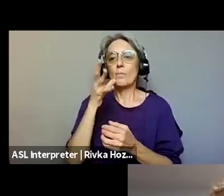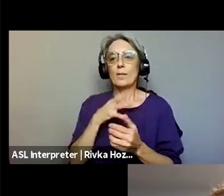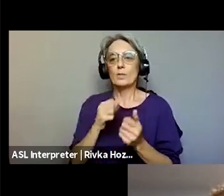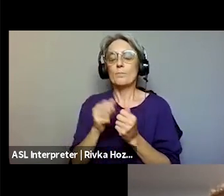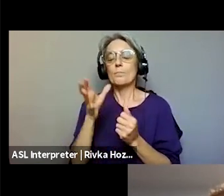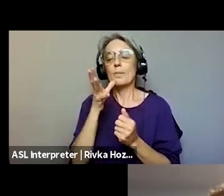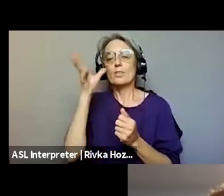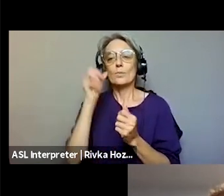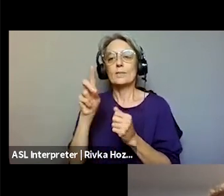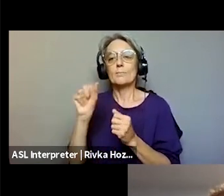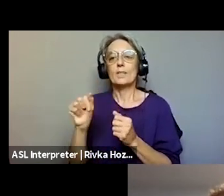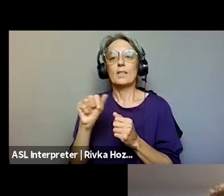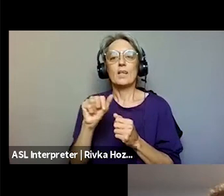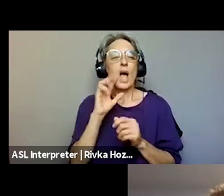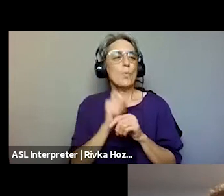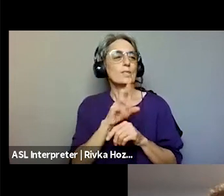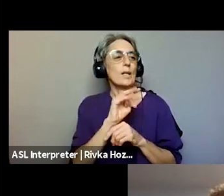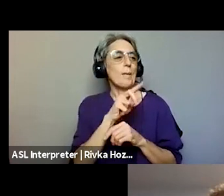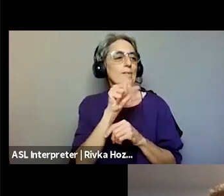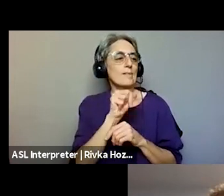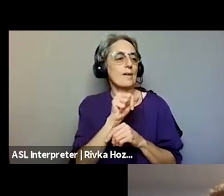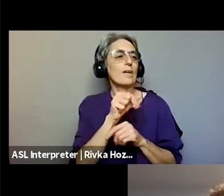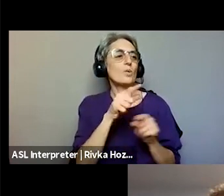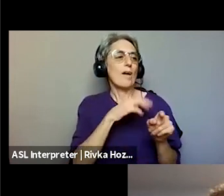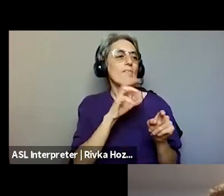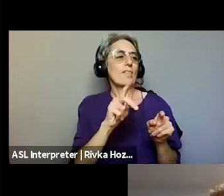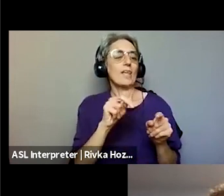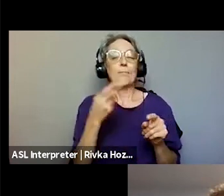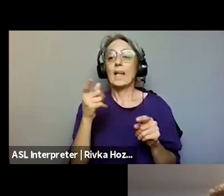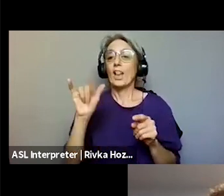You probably have a link to it, but also I think the work that Hilary’s mentioned.